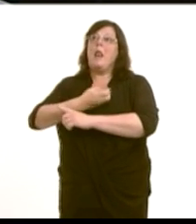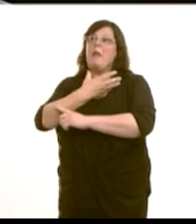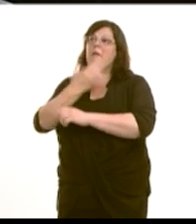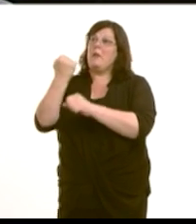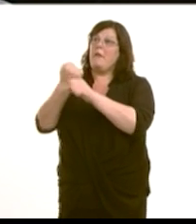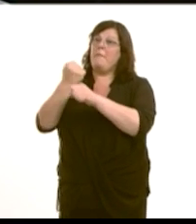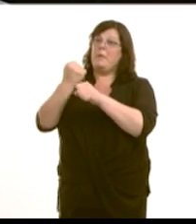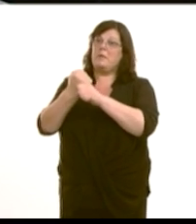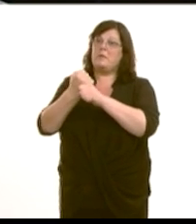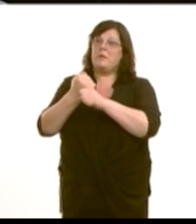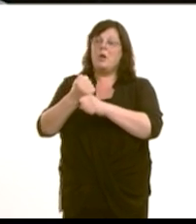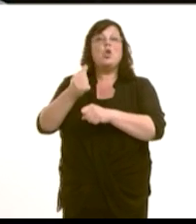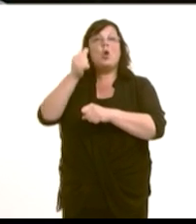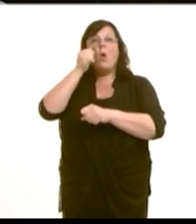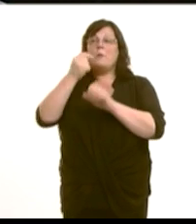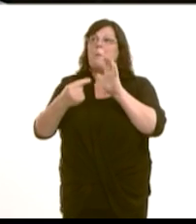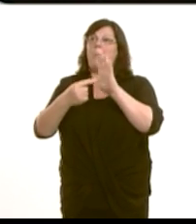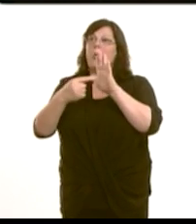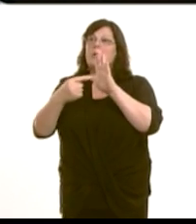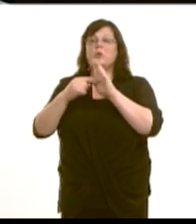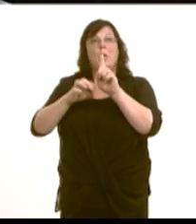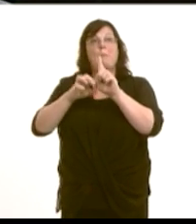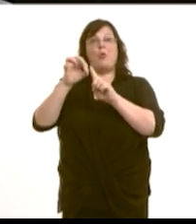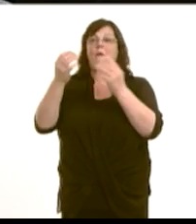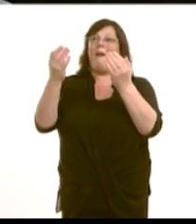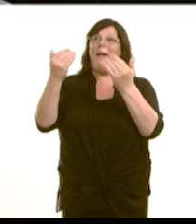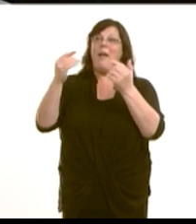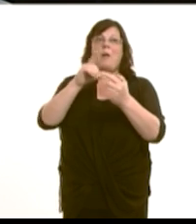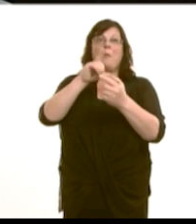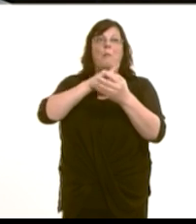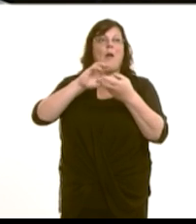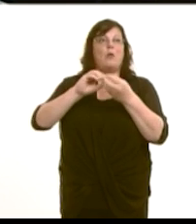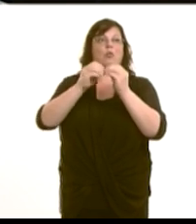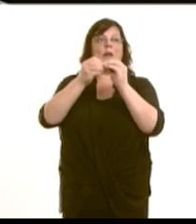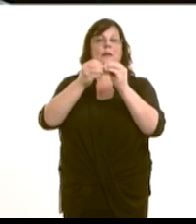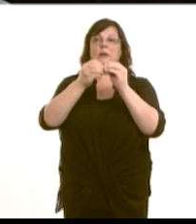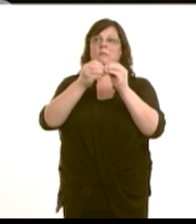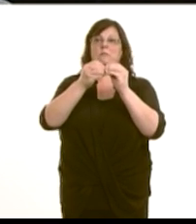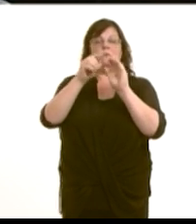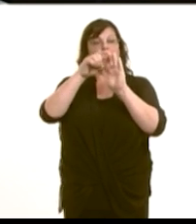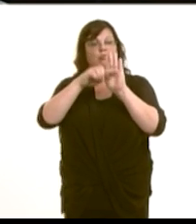to improve air quality by introducing measures to control and reduce pollution.